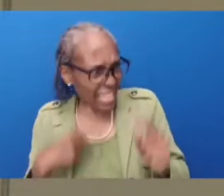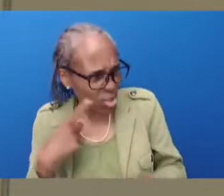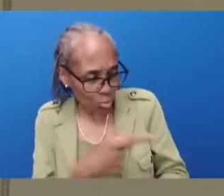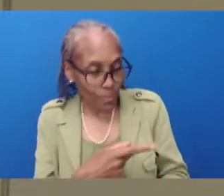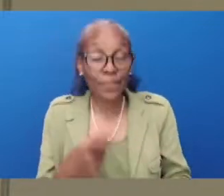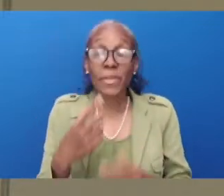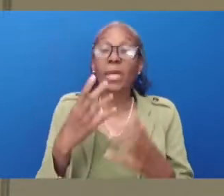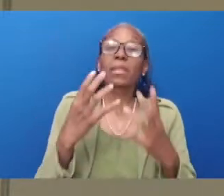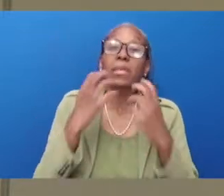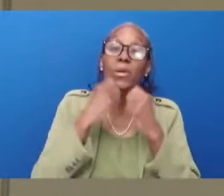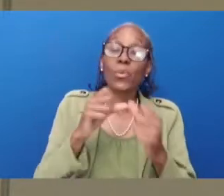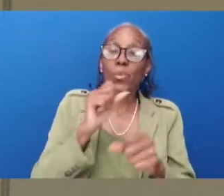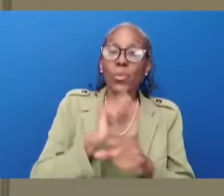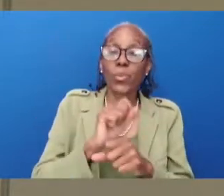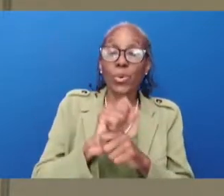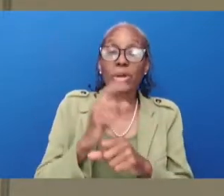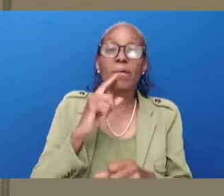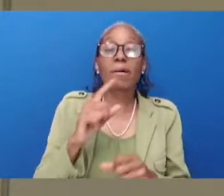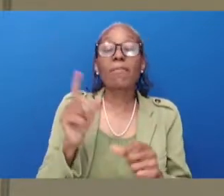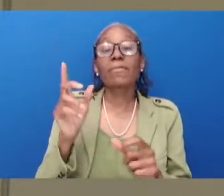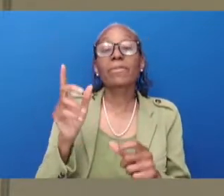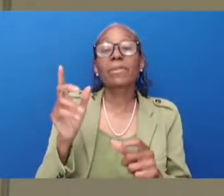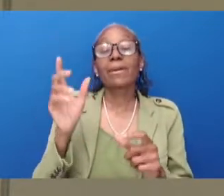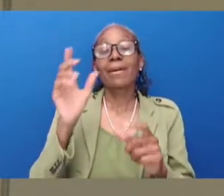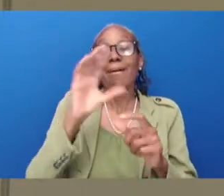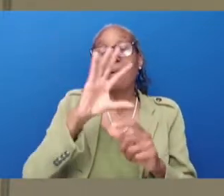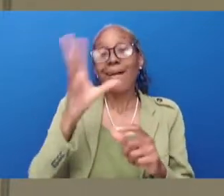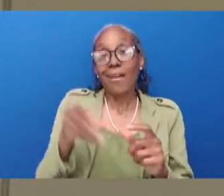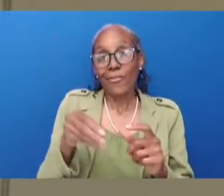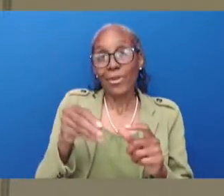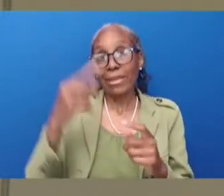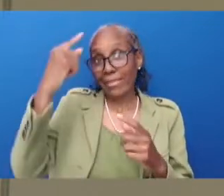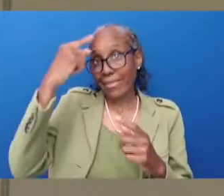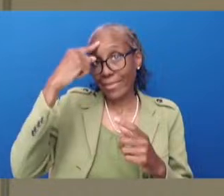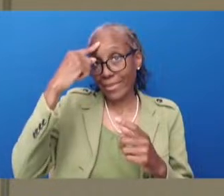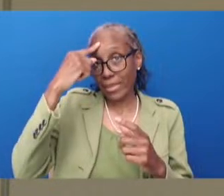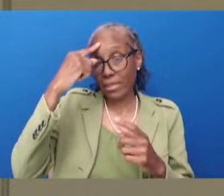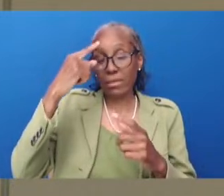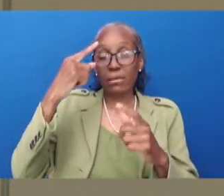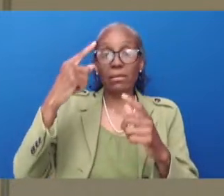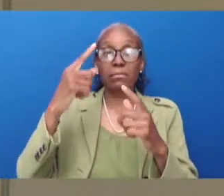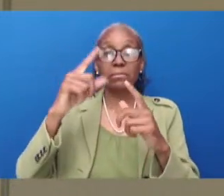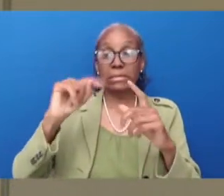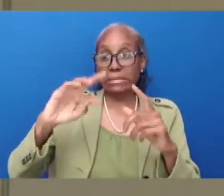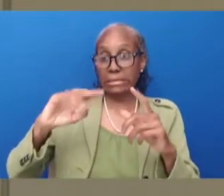CAN'T HEAR YOU. THE PROCLAMATION